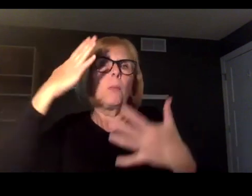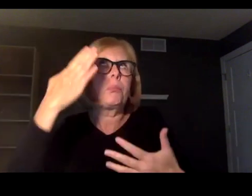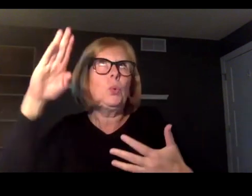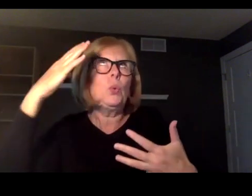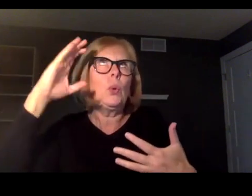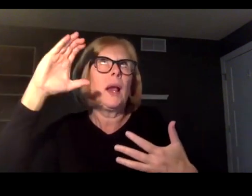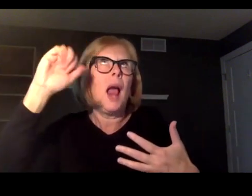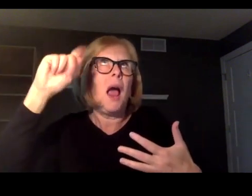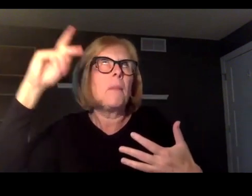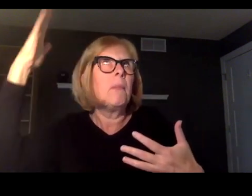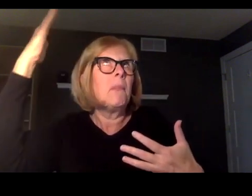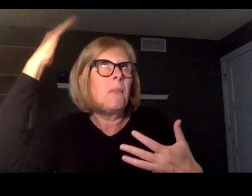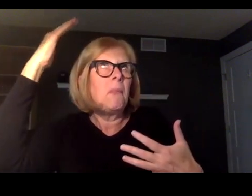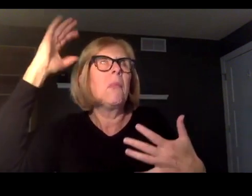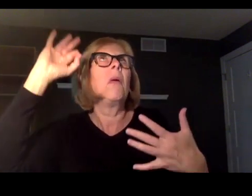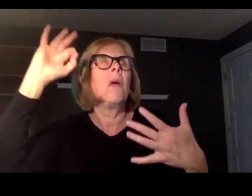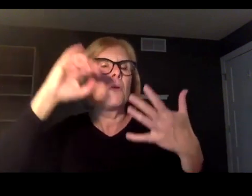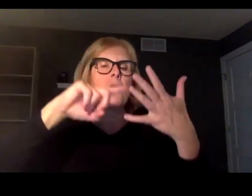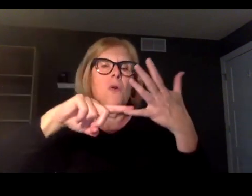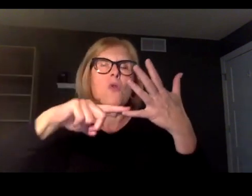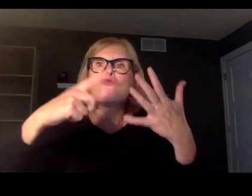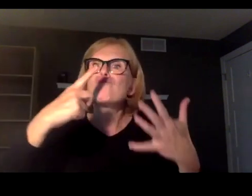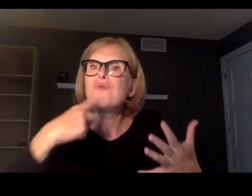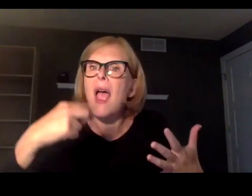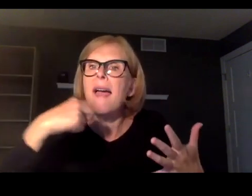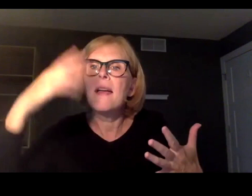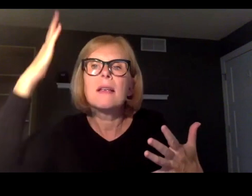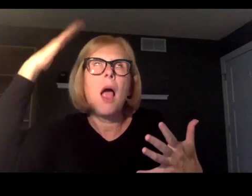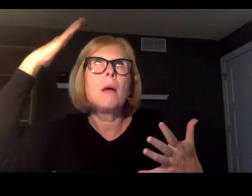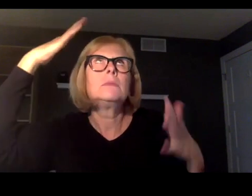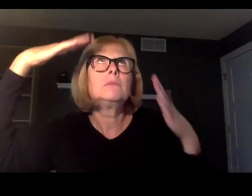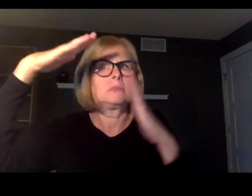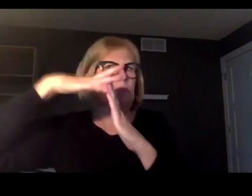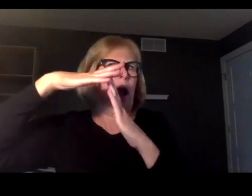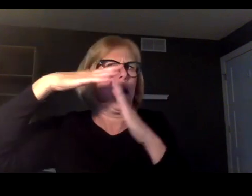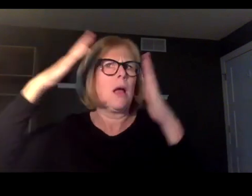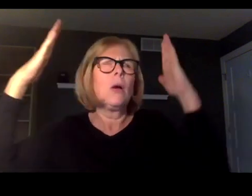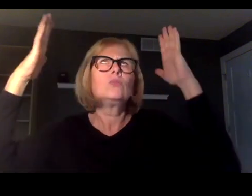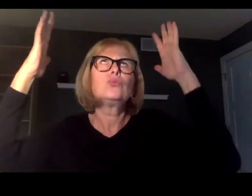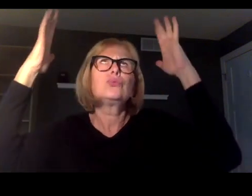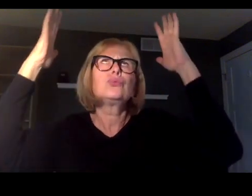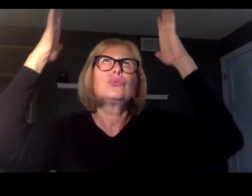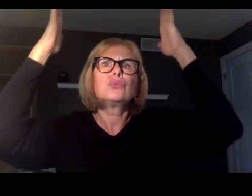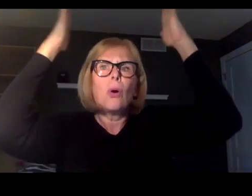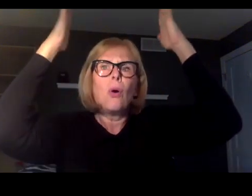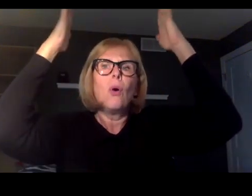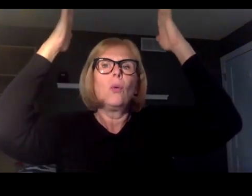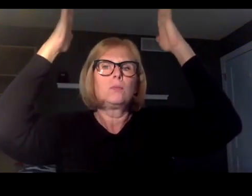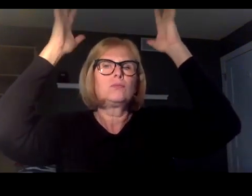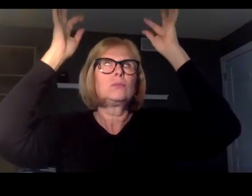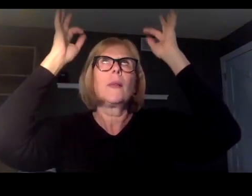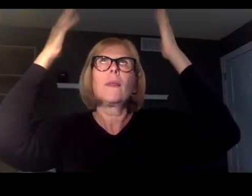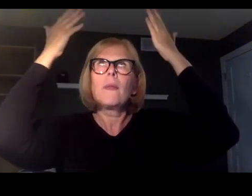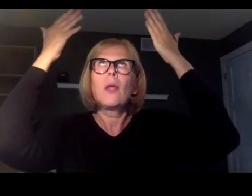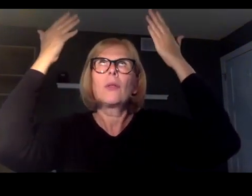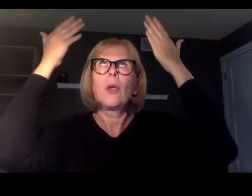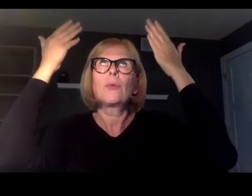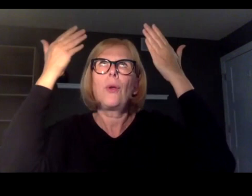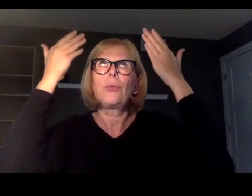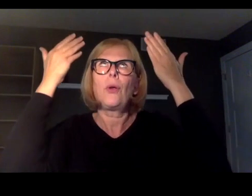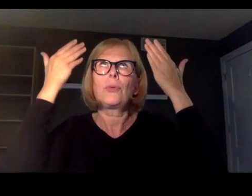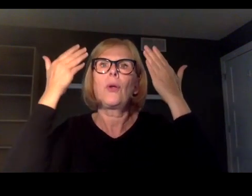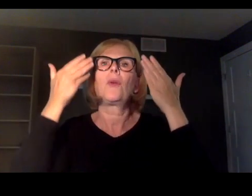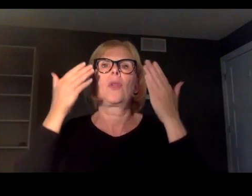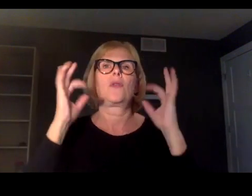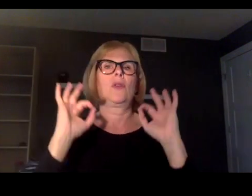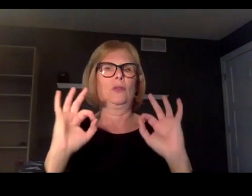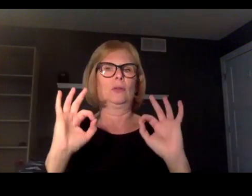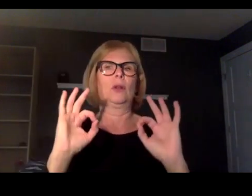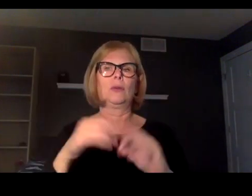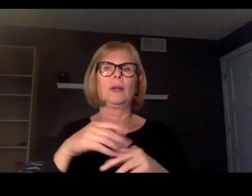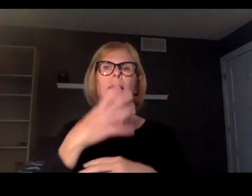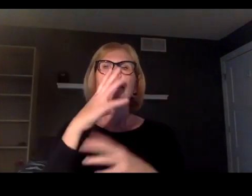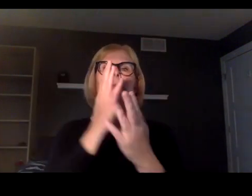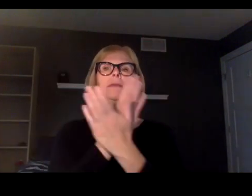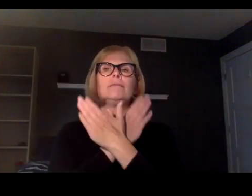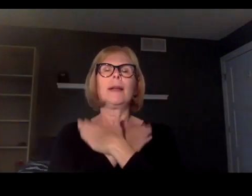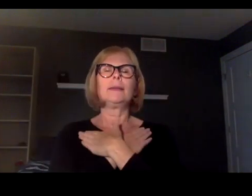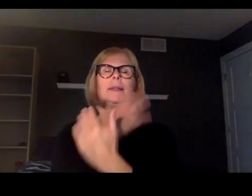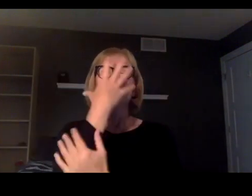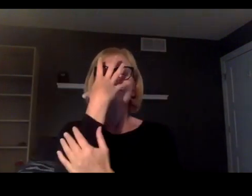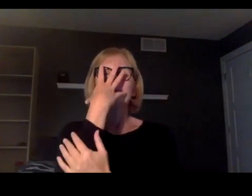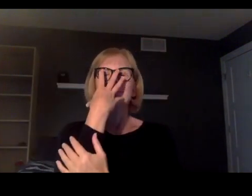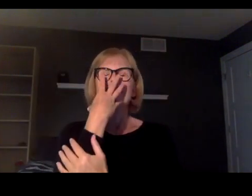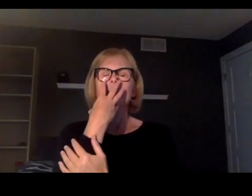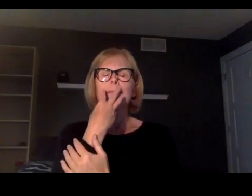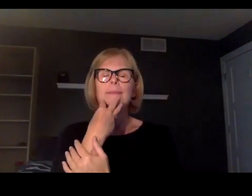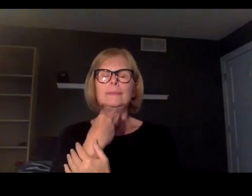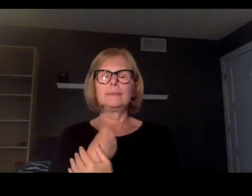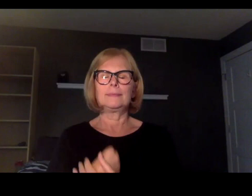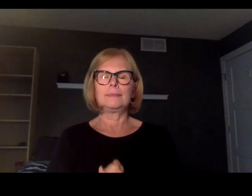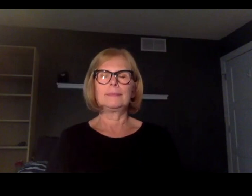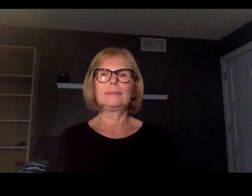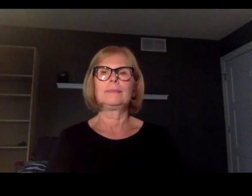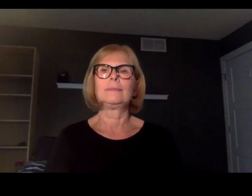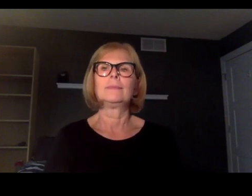They were all there. So he went to sleep.